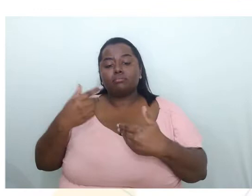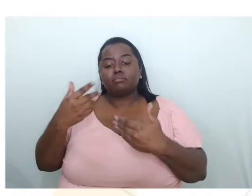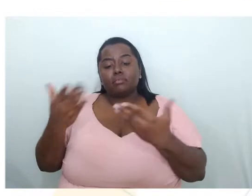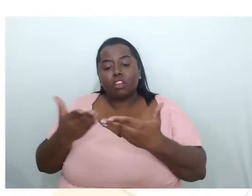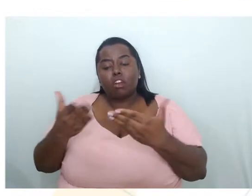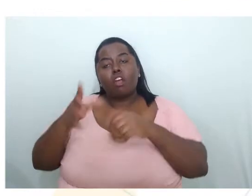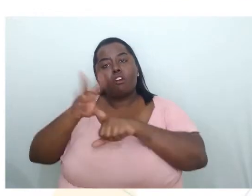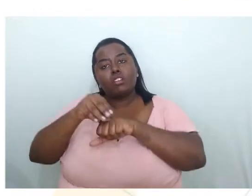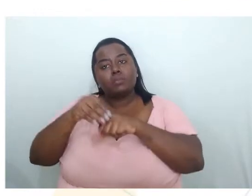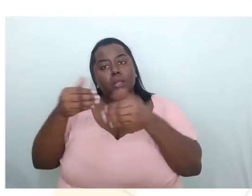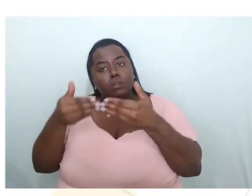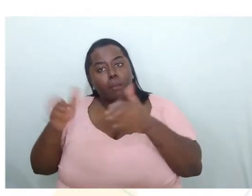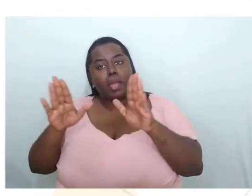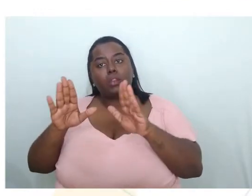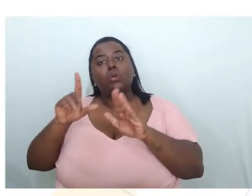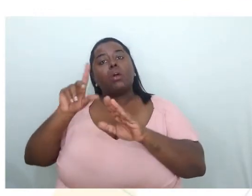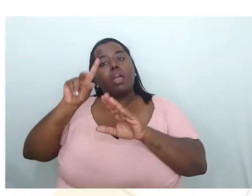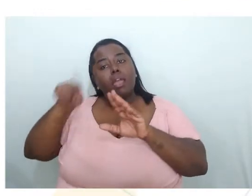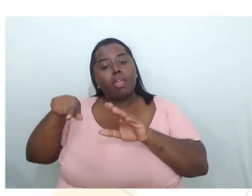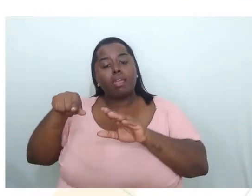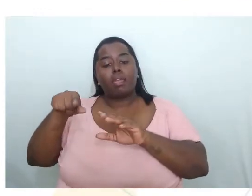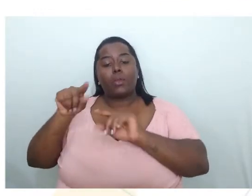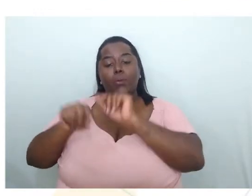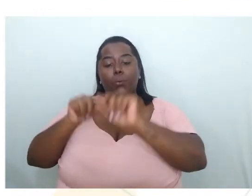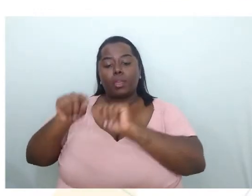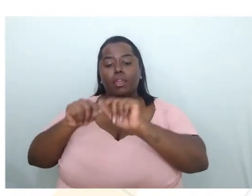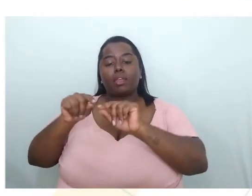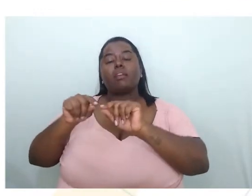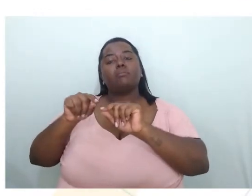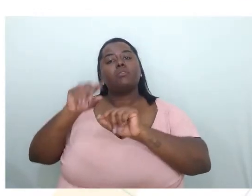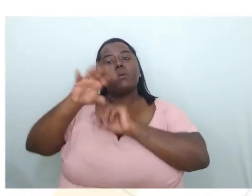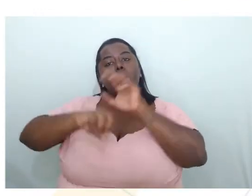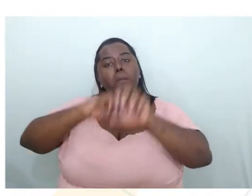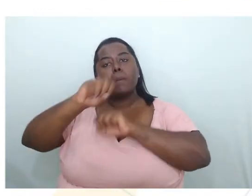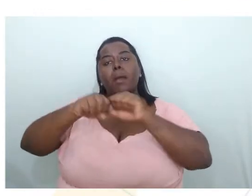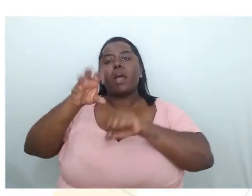this idea that I was talking about about sharing your educational resources